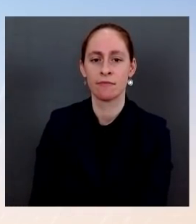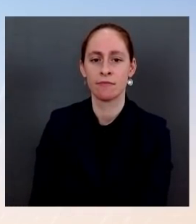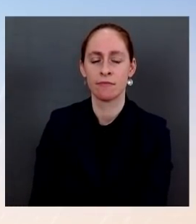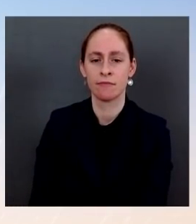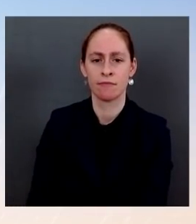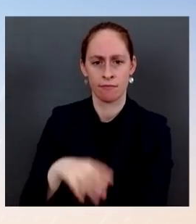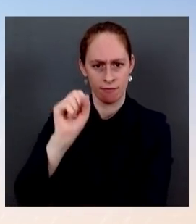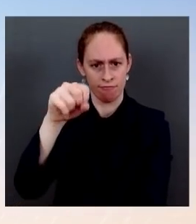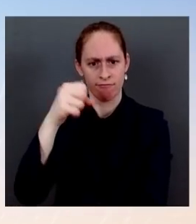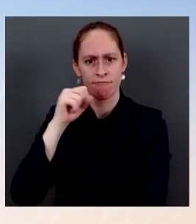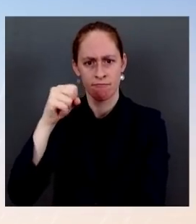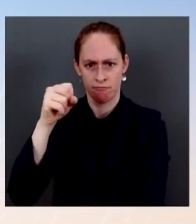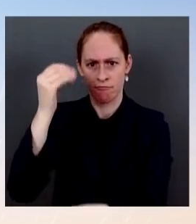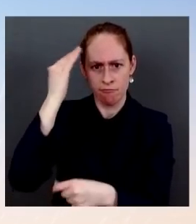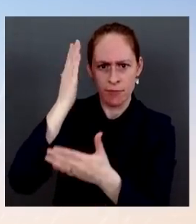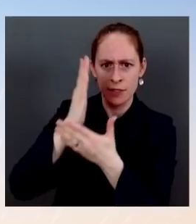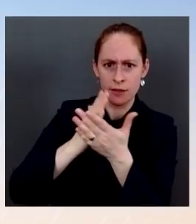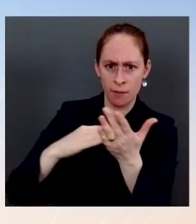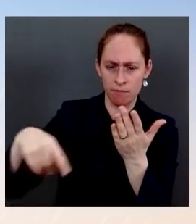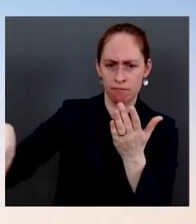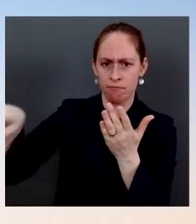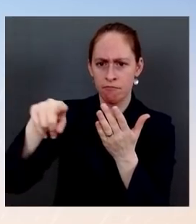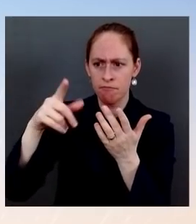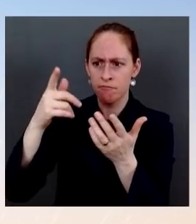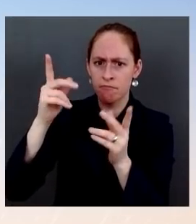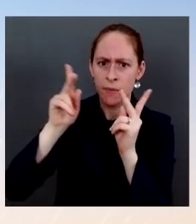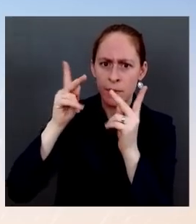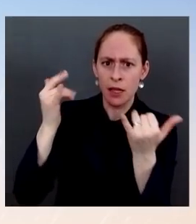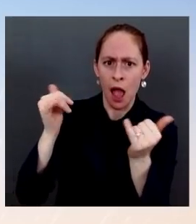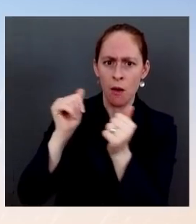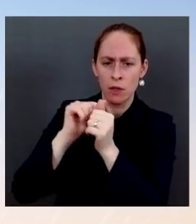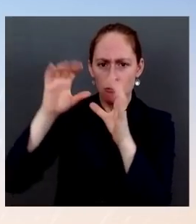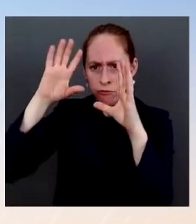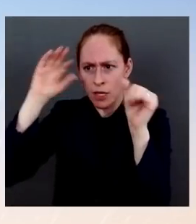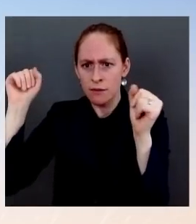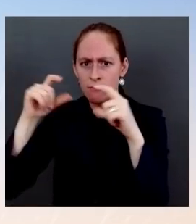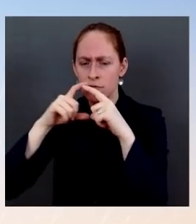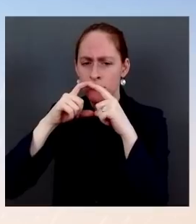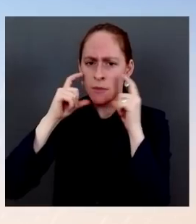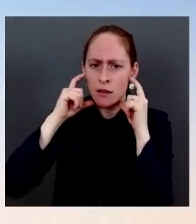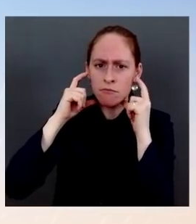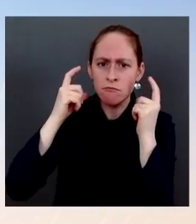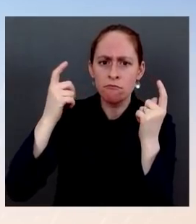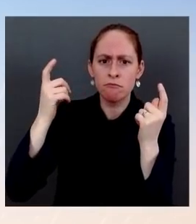And that has been our protocol. Go ahead. The Press: Civil rights activists are calling for action